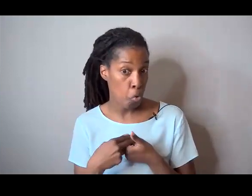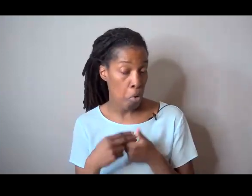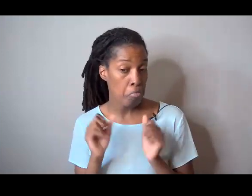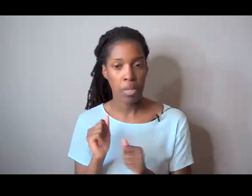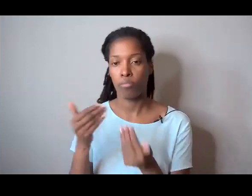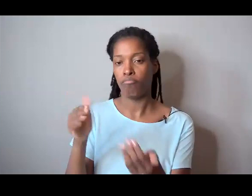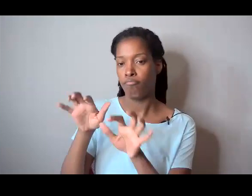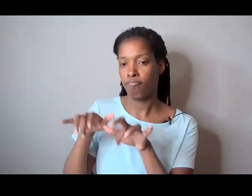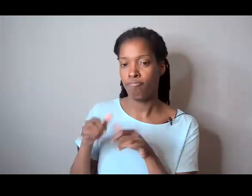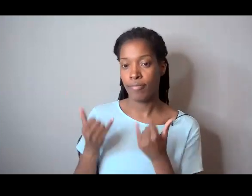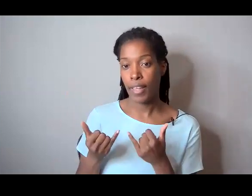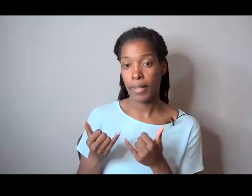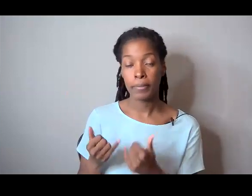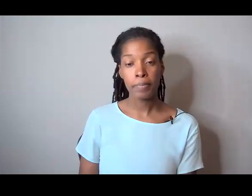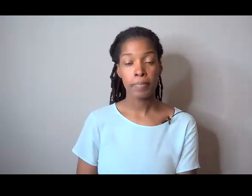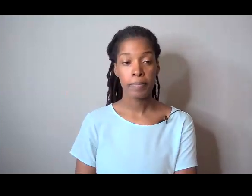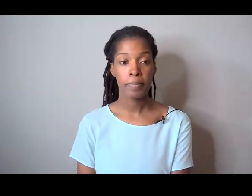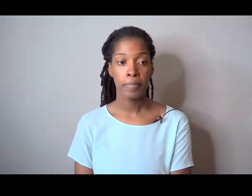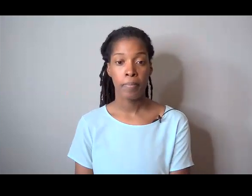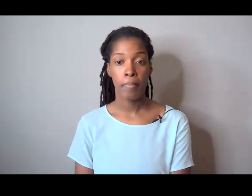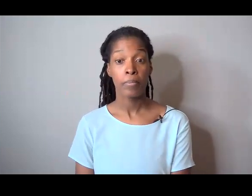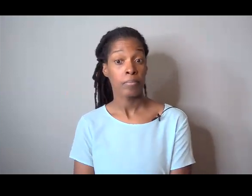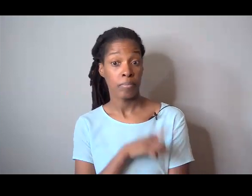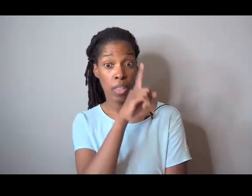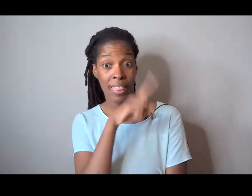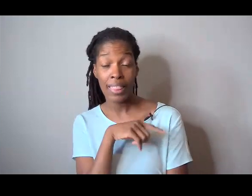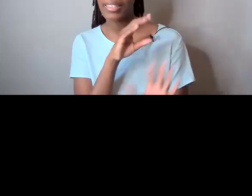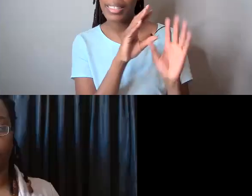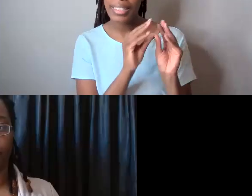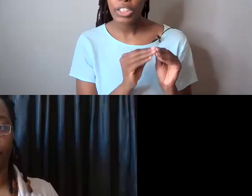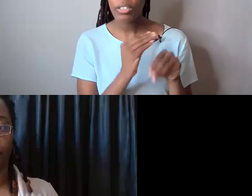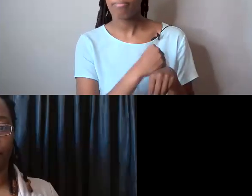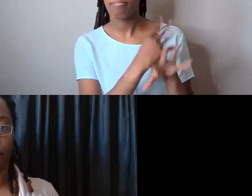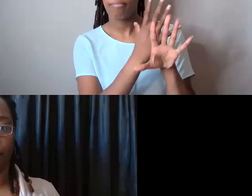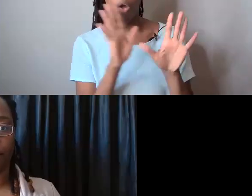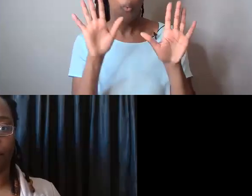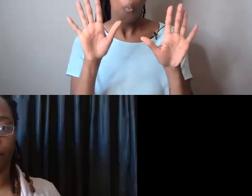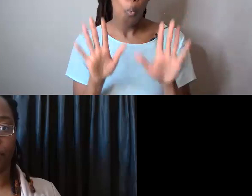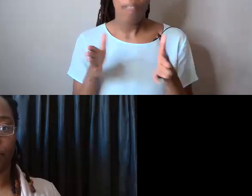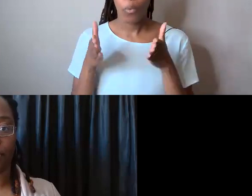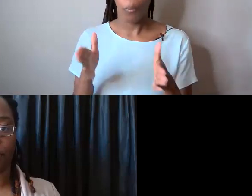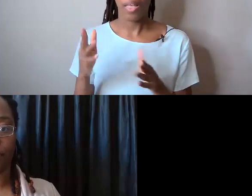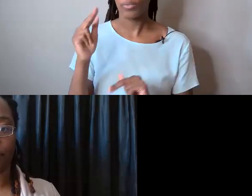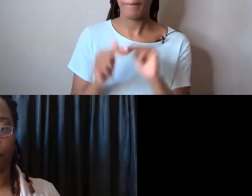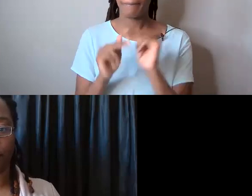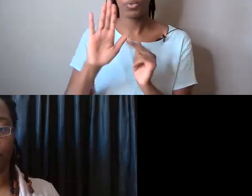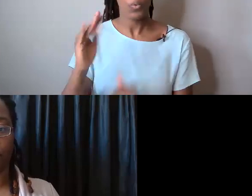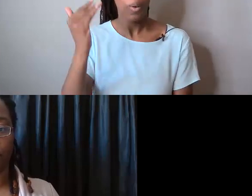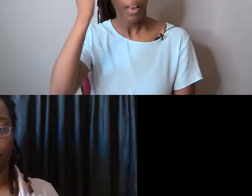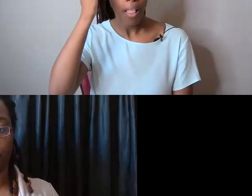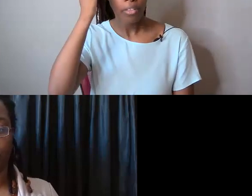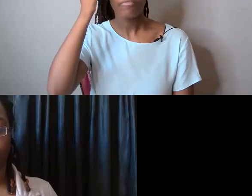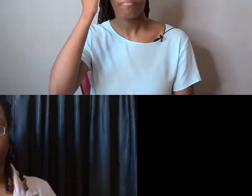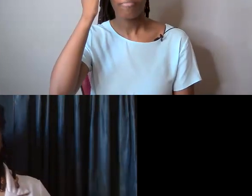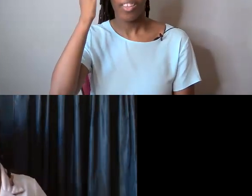Now, while these webinars can be a great way to build your knowledge, the reality is it can be